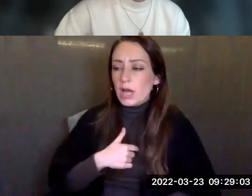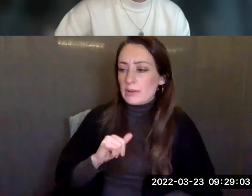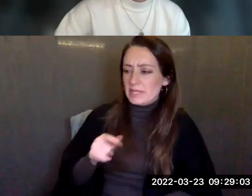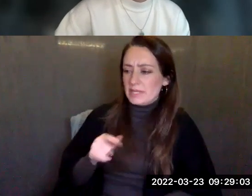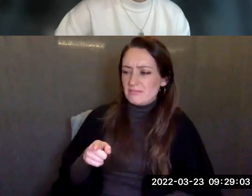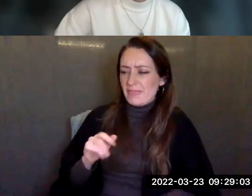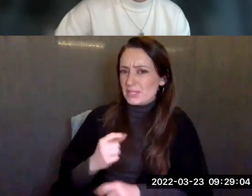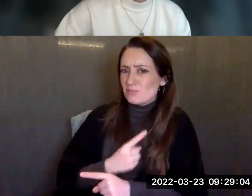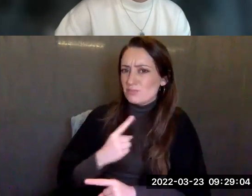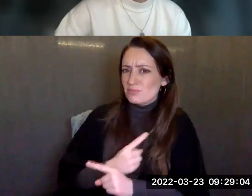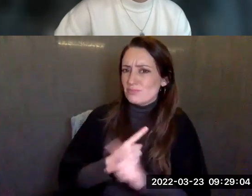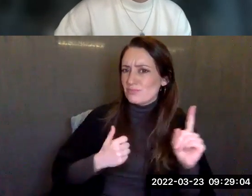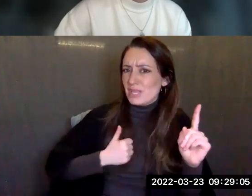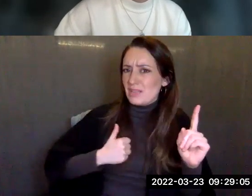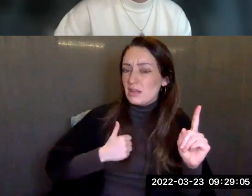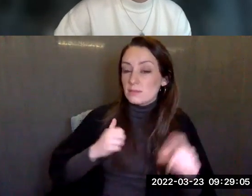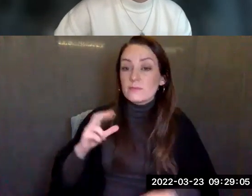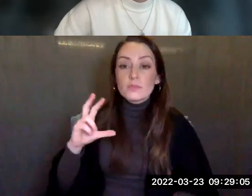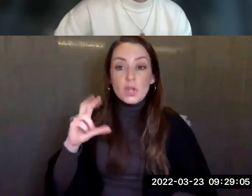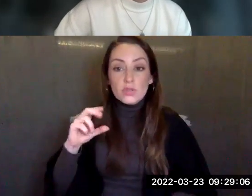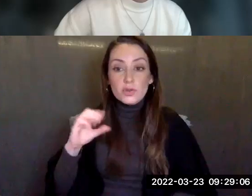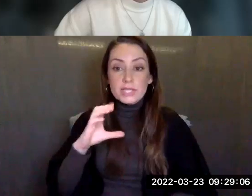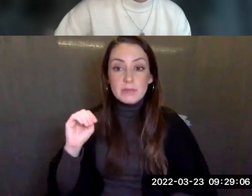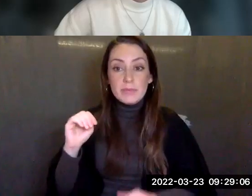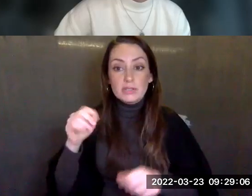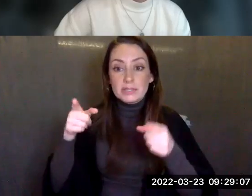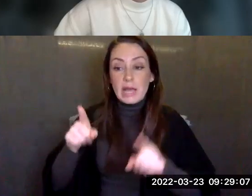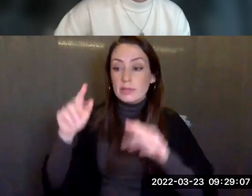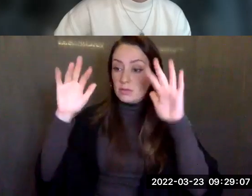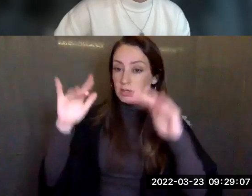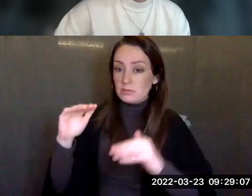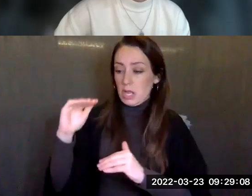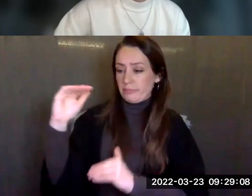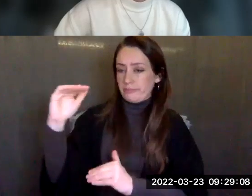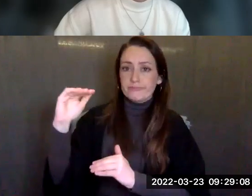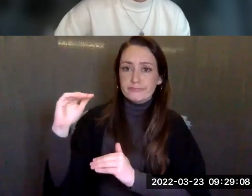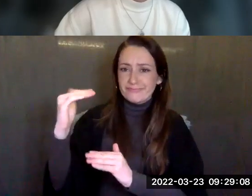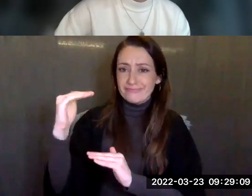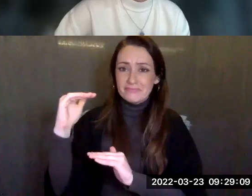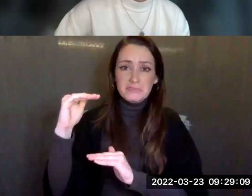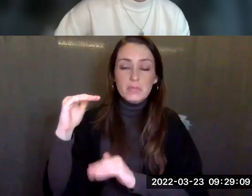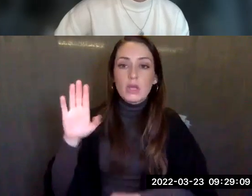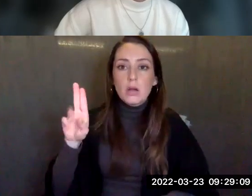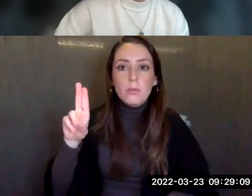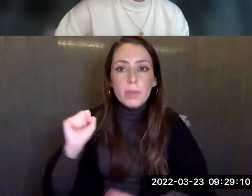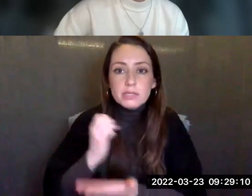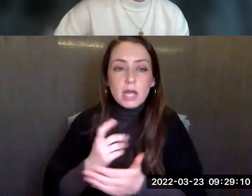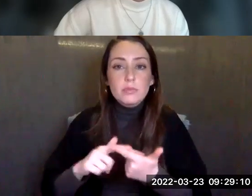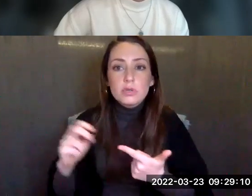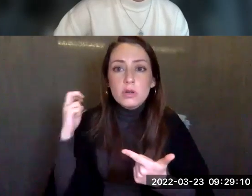So the 30 cm fall and so we know what that looks like that's like this Buses stop trends Stop! the city stops.